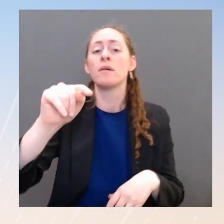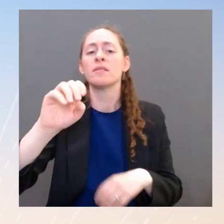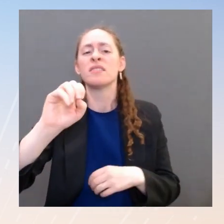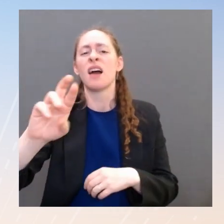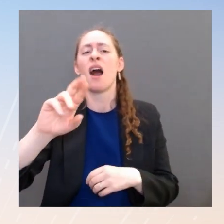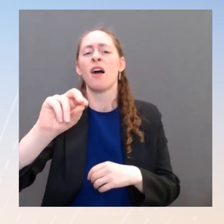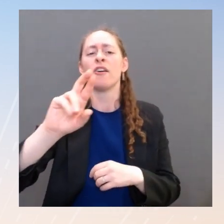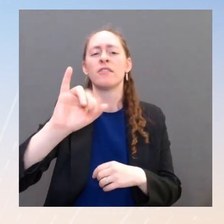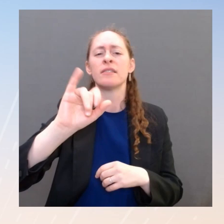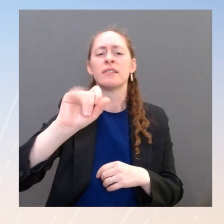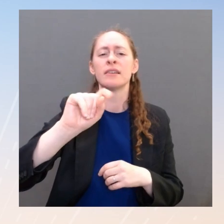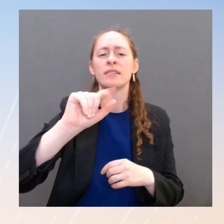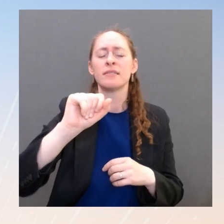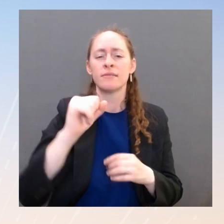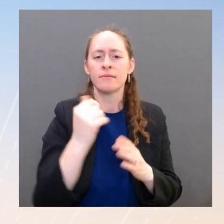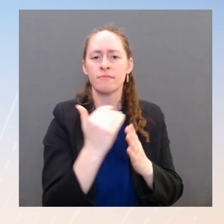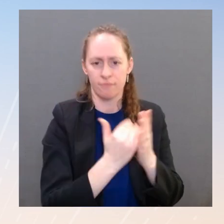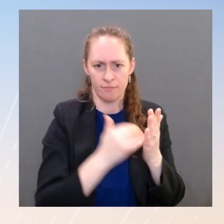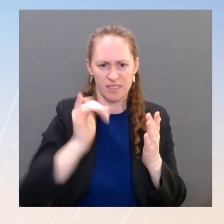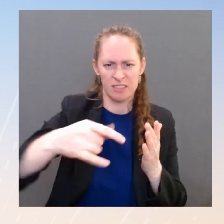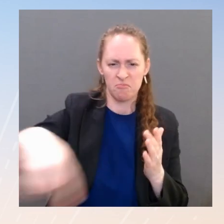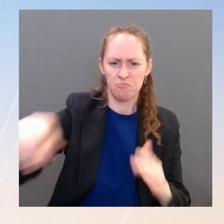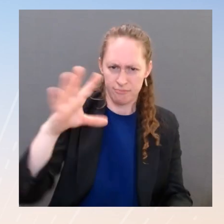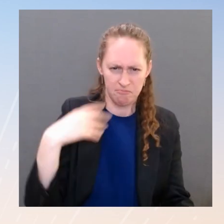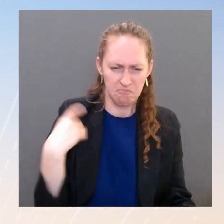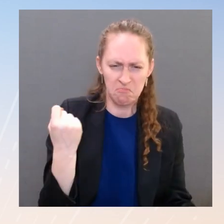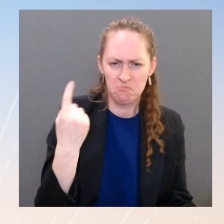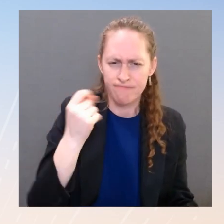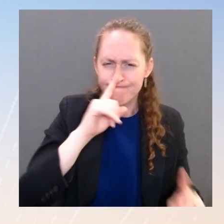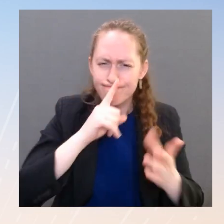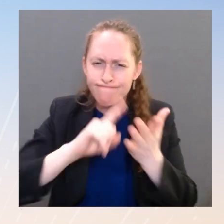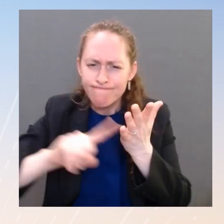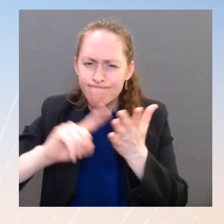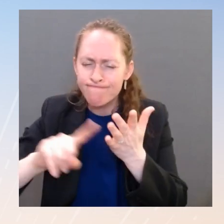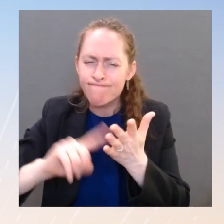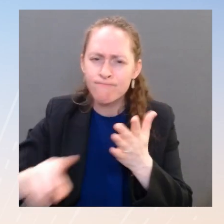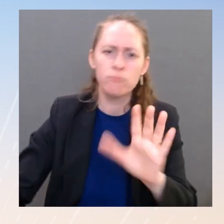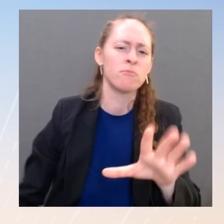the person that's at their computer right now that sees, you know, disinformation online?